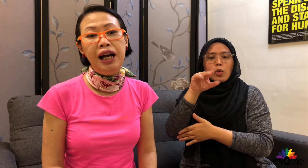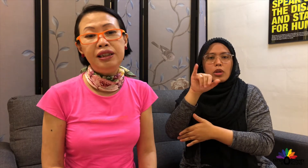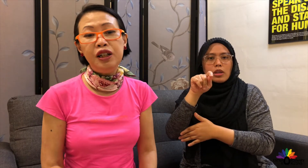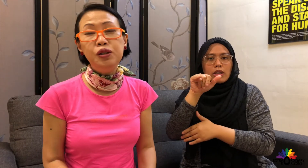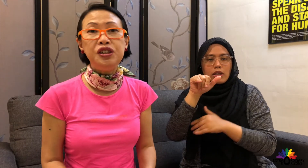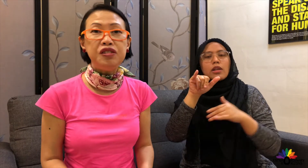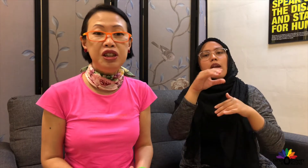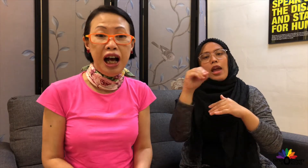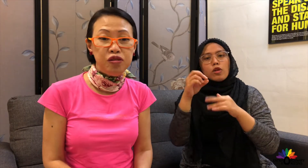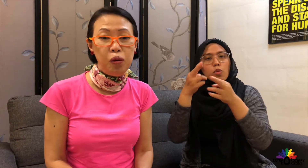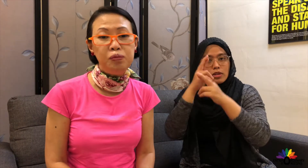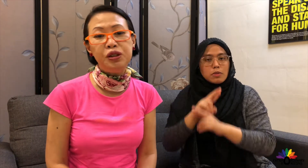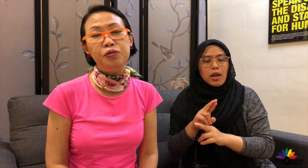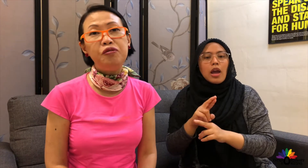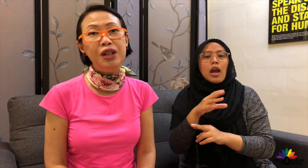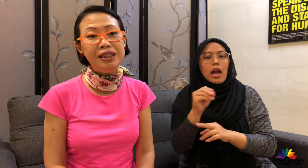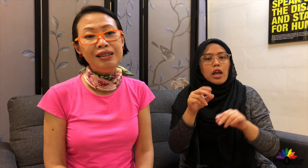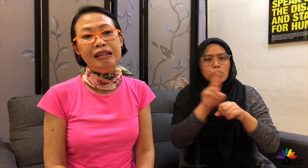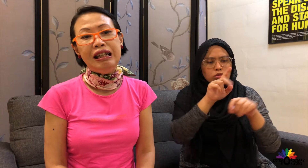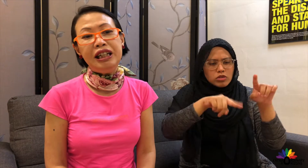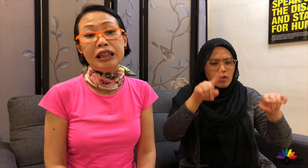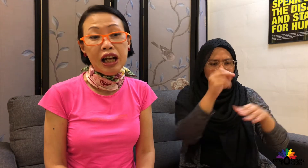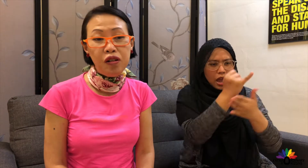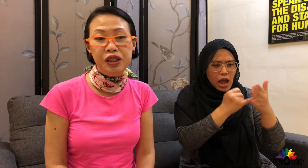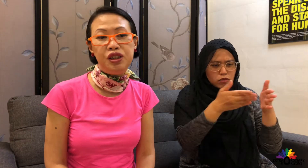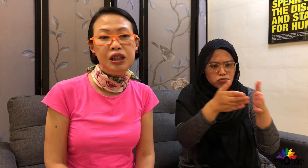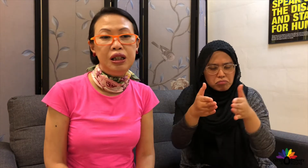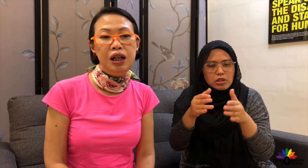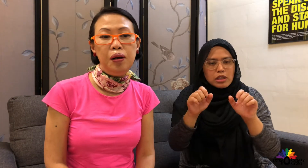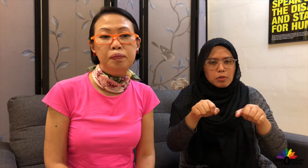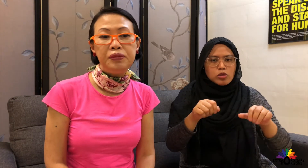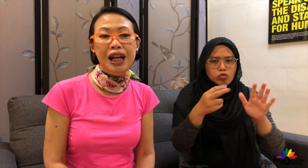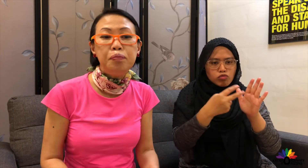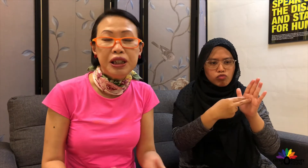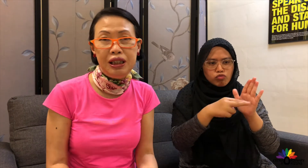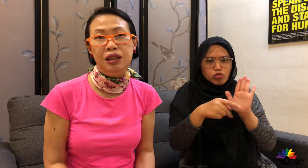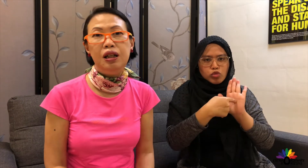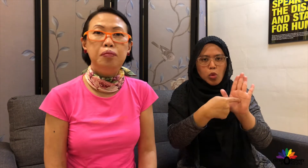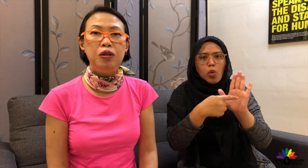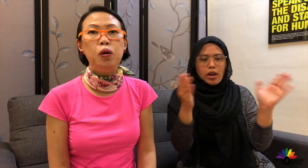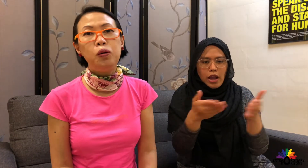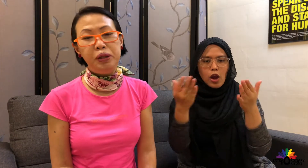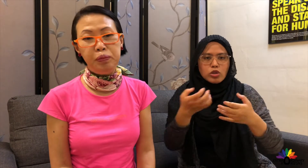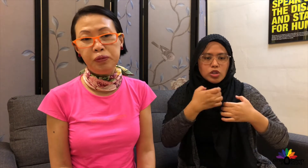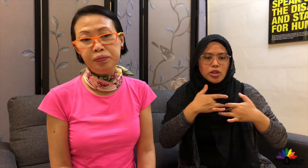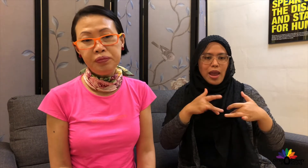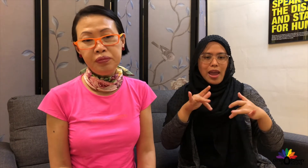and I use different art forms to reflect and encourage empathy among all people.